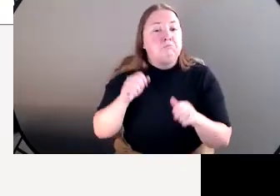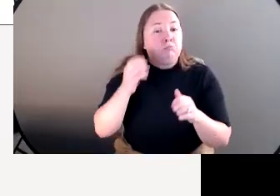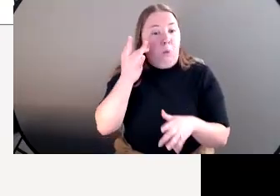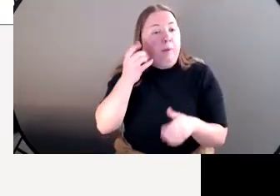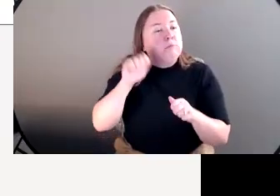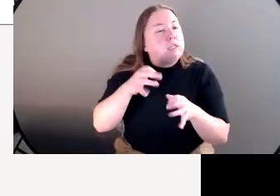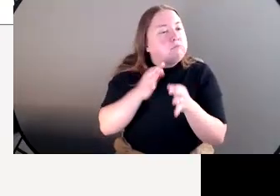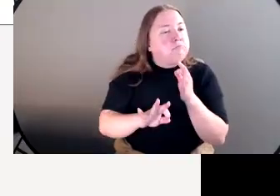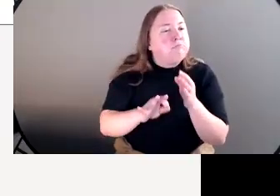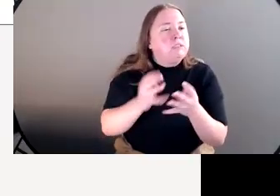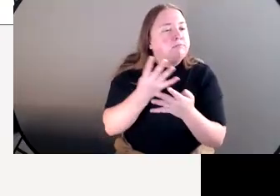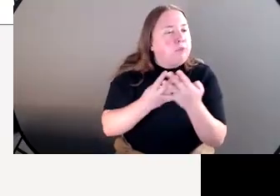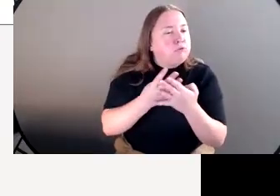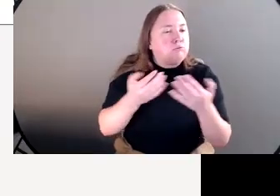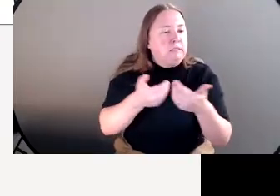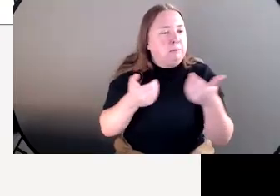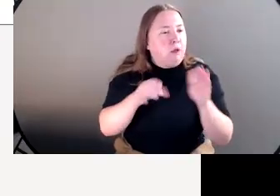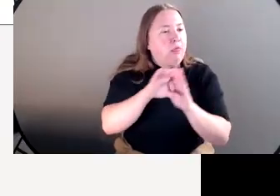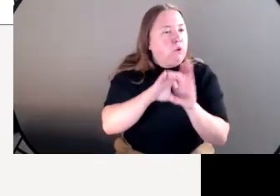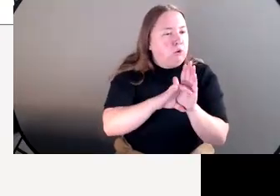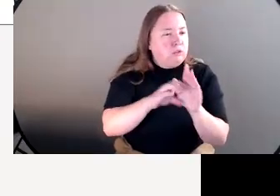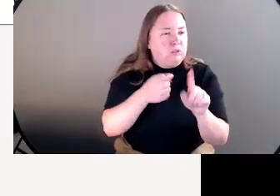and separate the courses by the course ID numbers